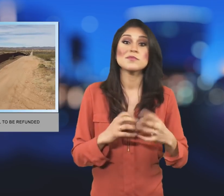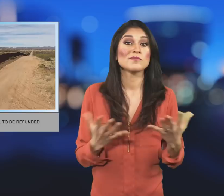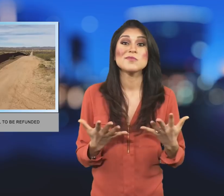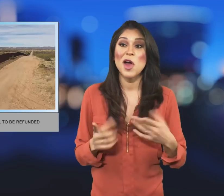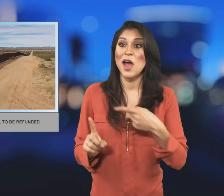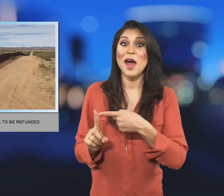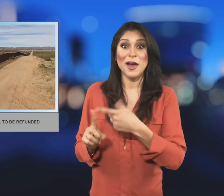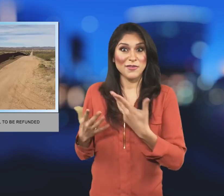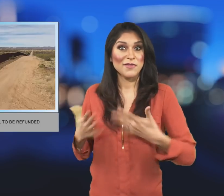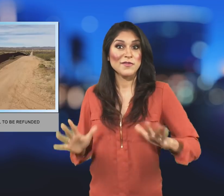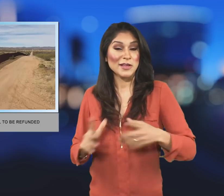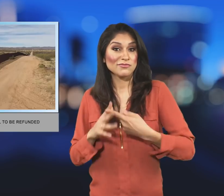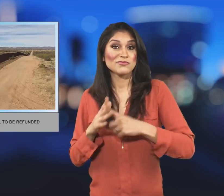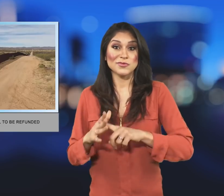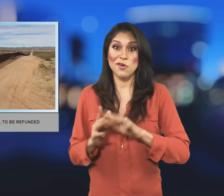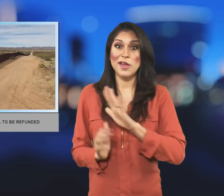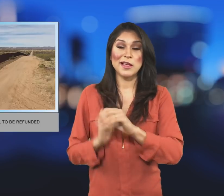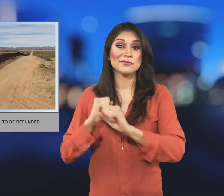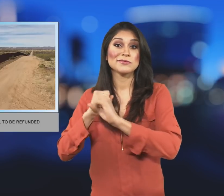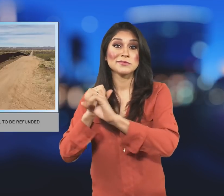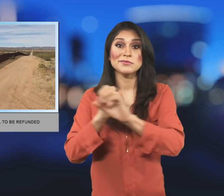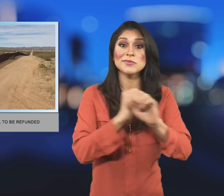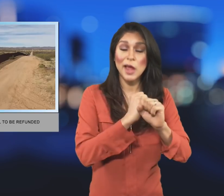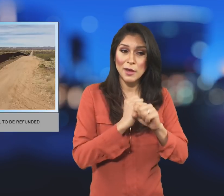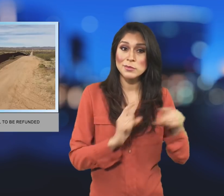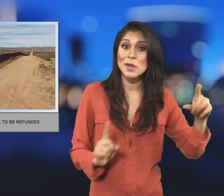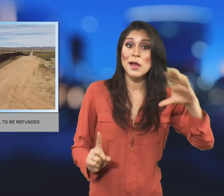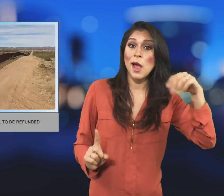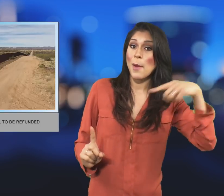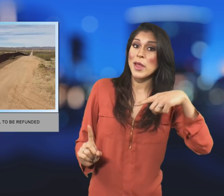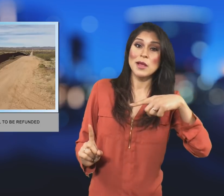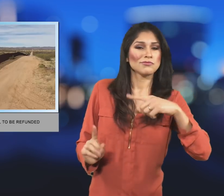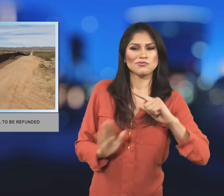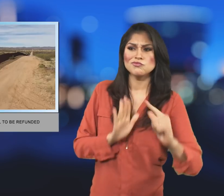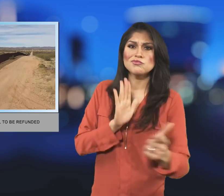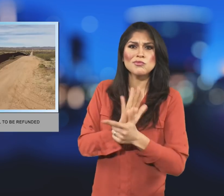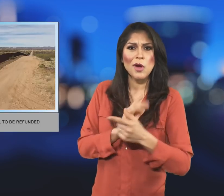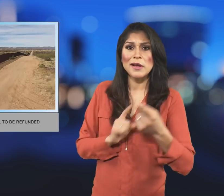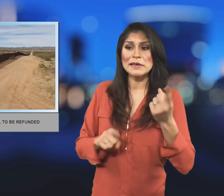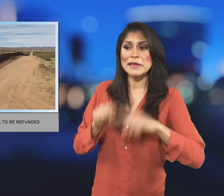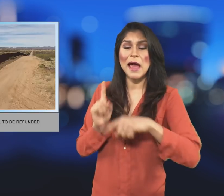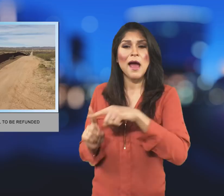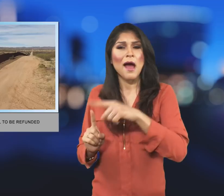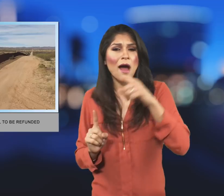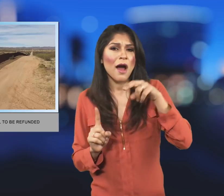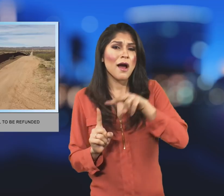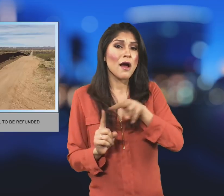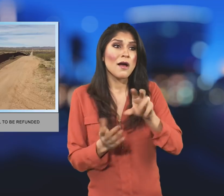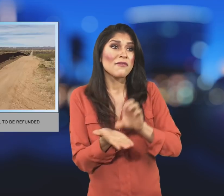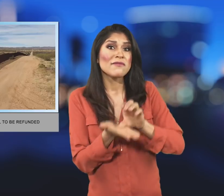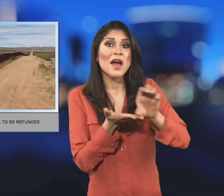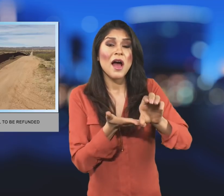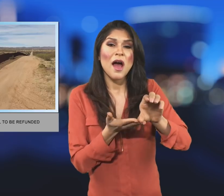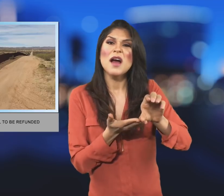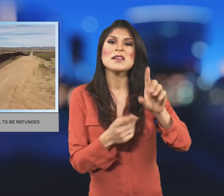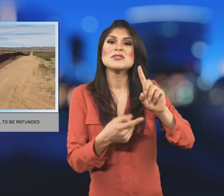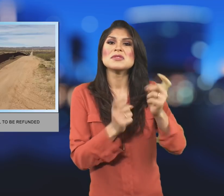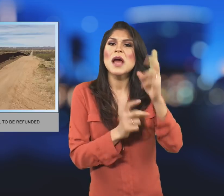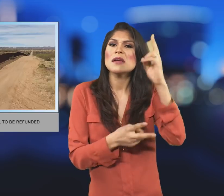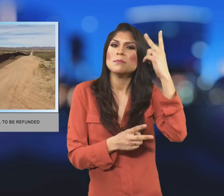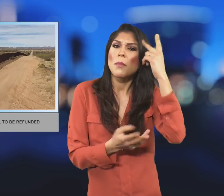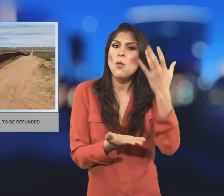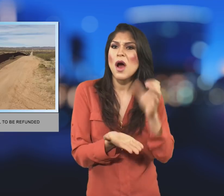The problem is Kolfage had already launched his campaign and GoFundMe forbids changing